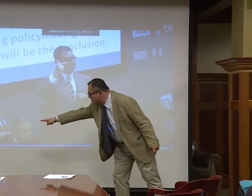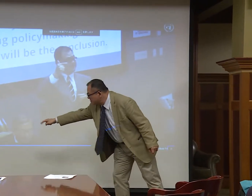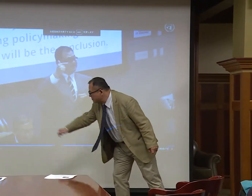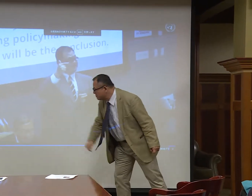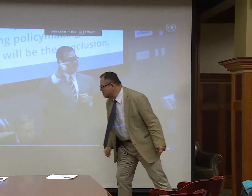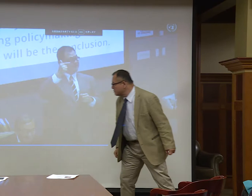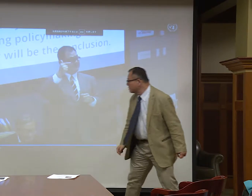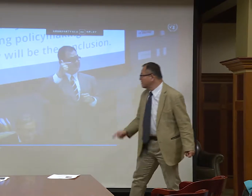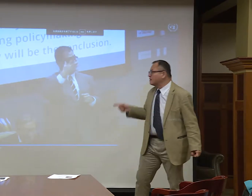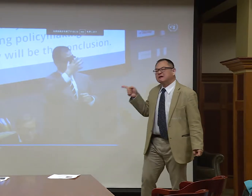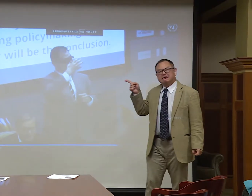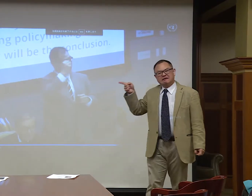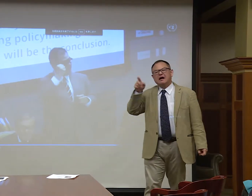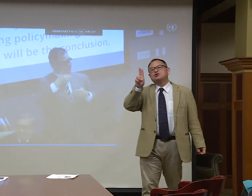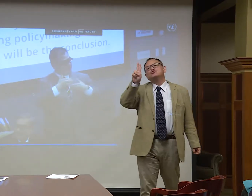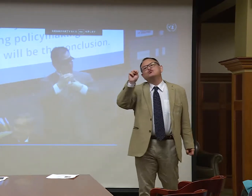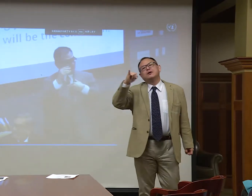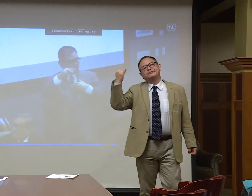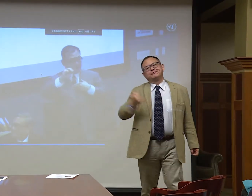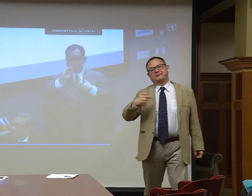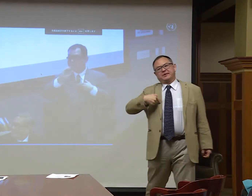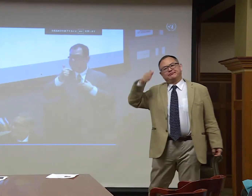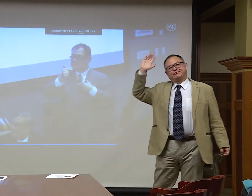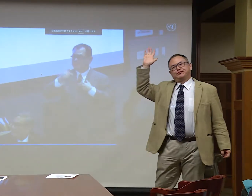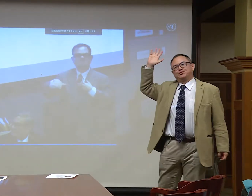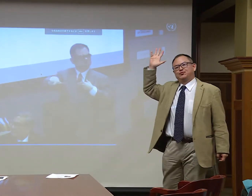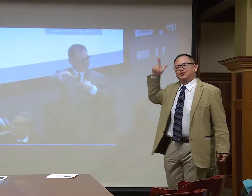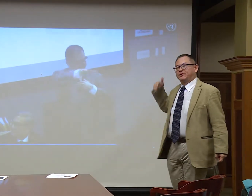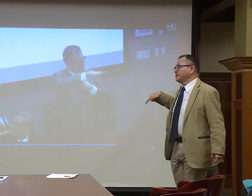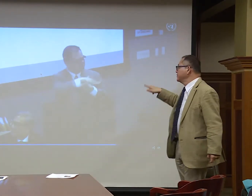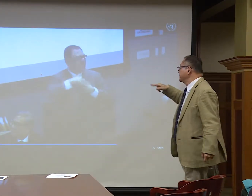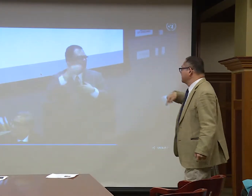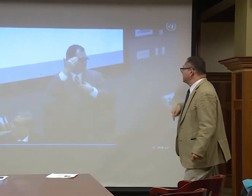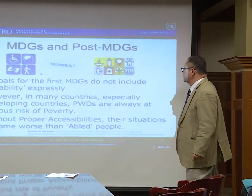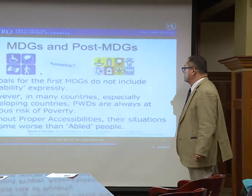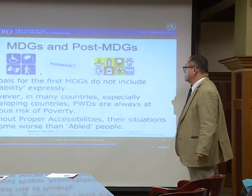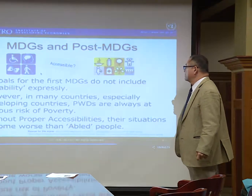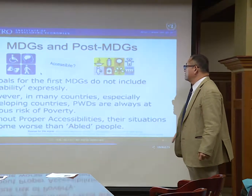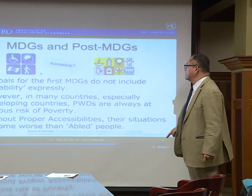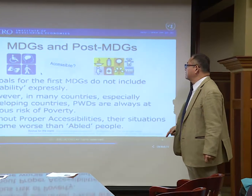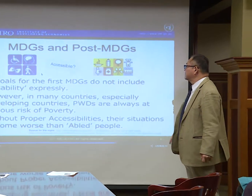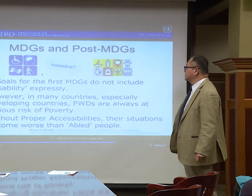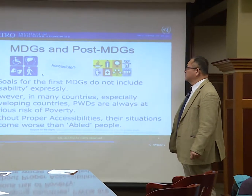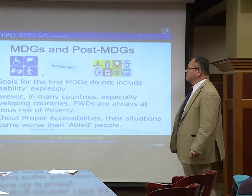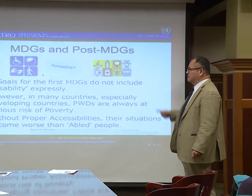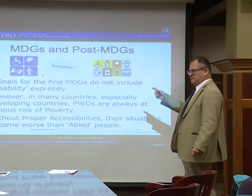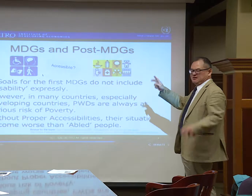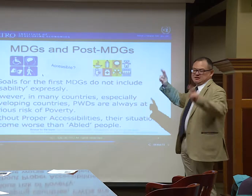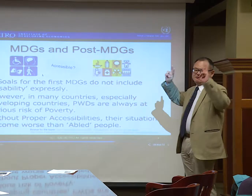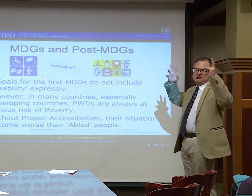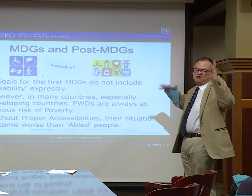This was when, yes, the U.N. invited me to present. This is, uh-- one of my slides.